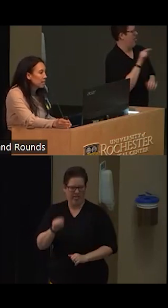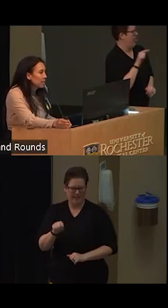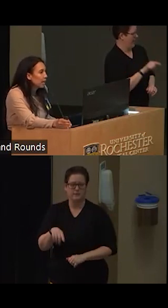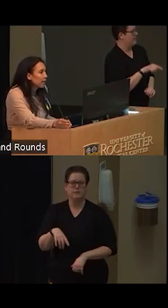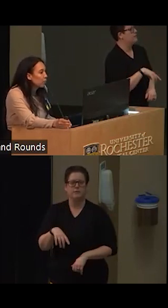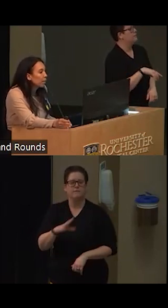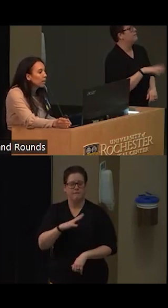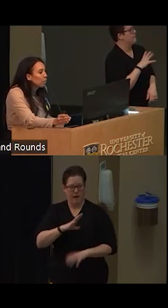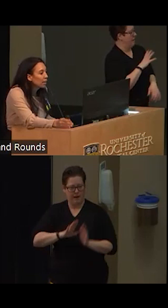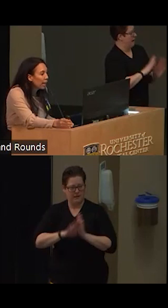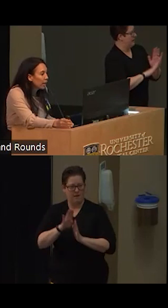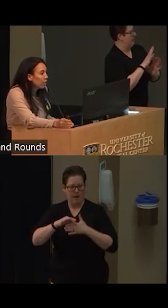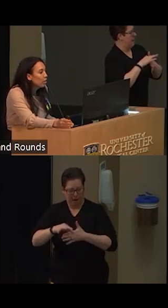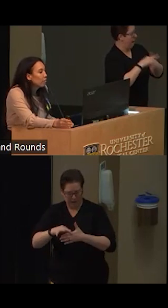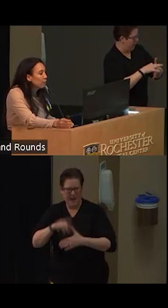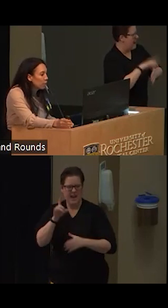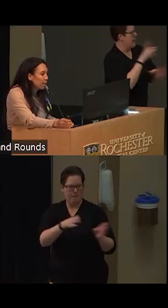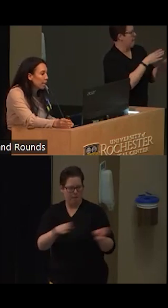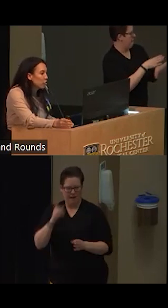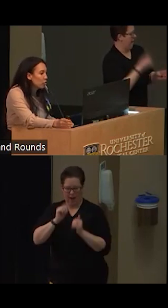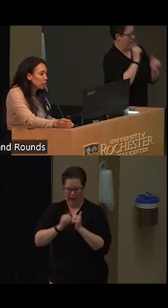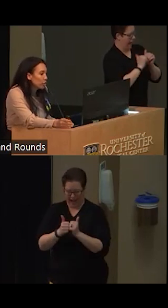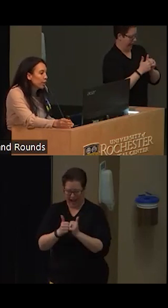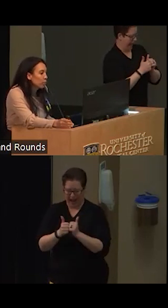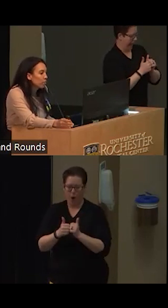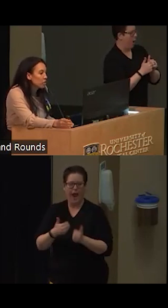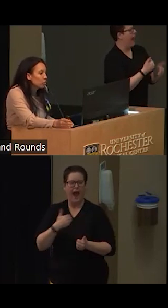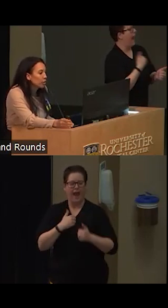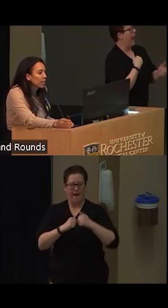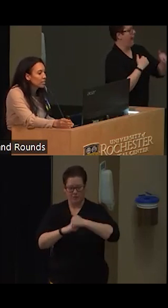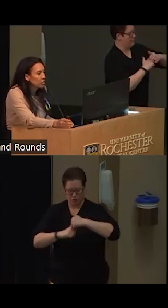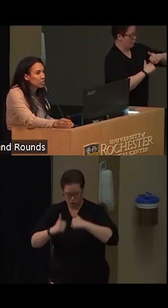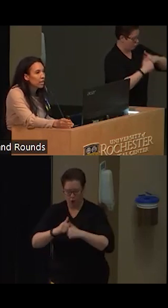the content and we need a plan for implementing structured interprofessional training sessions